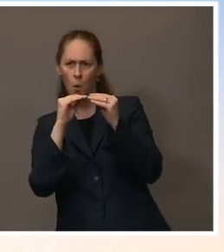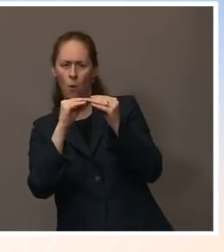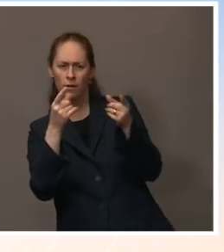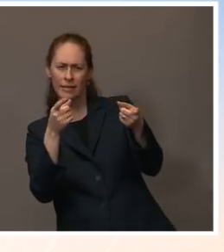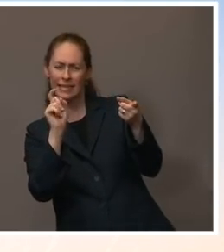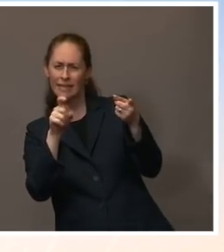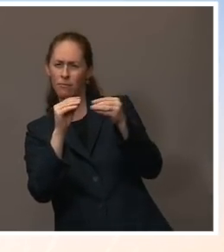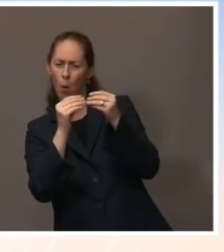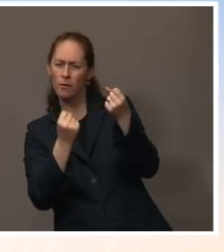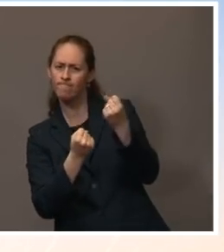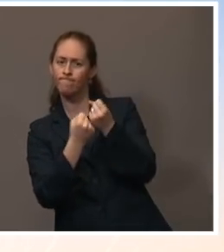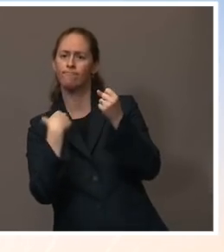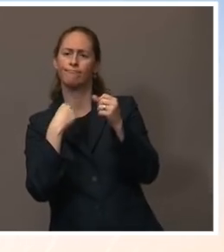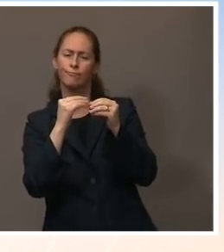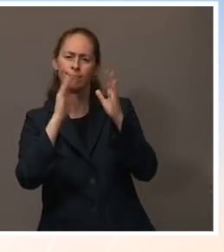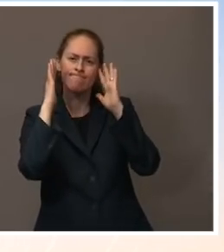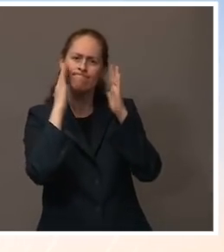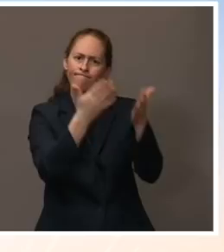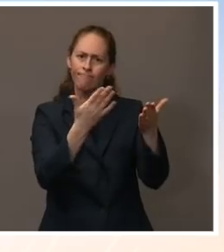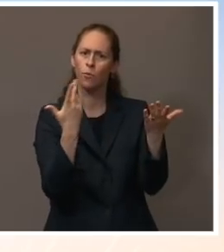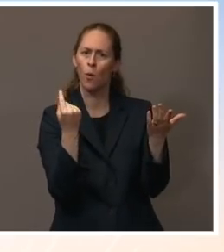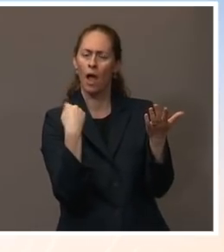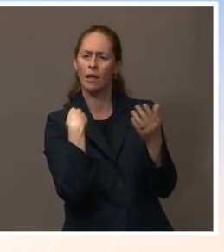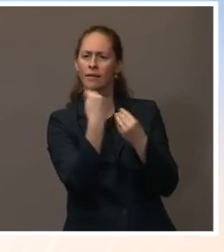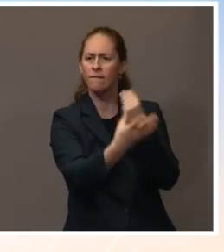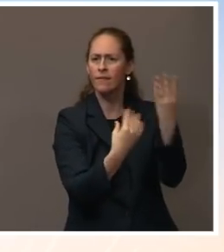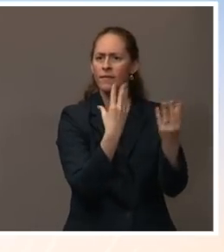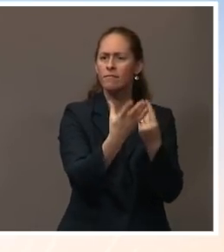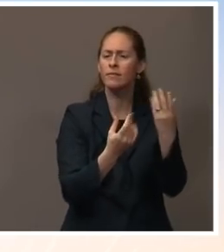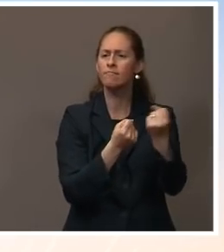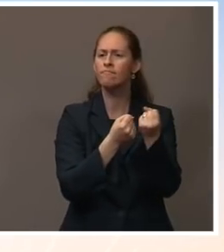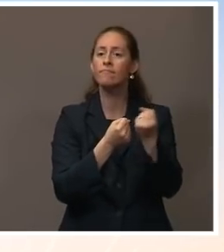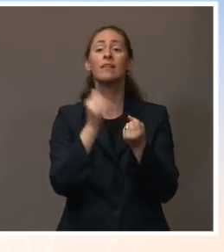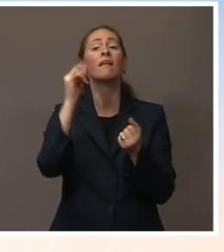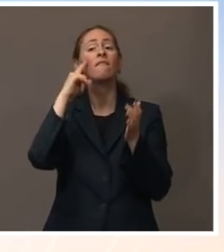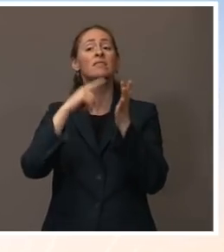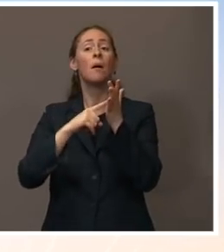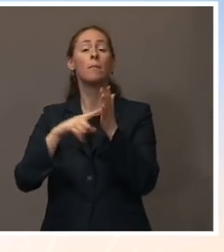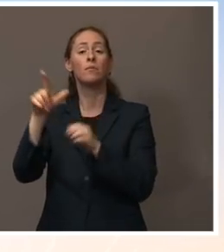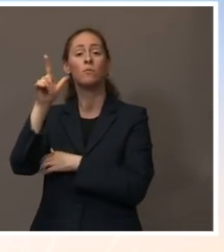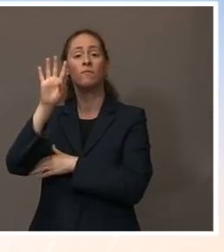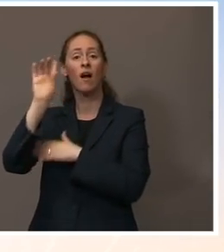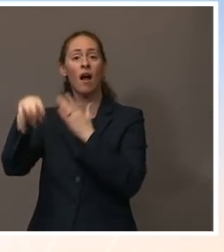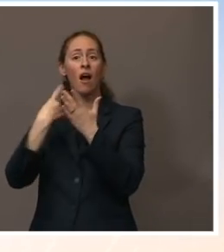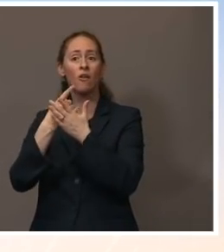to put in place 24-hour pharmacies, walk-up sites, mobile clinics, free rides.